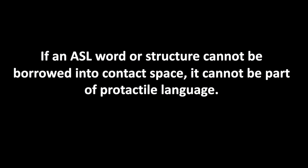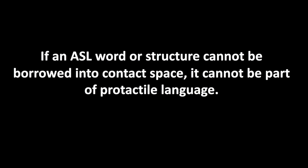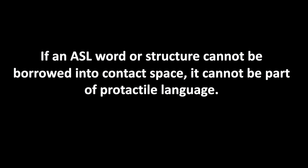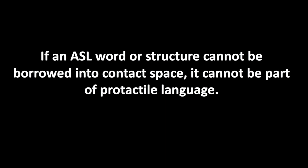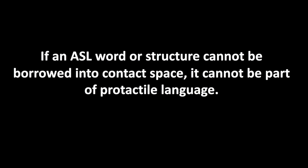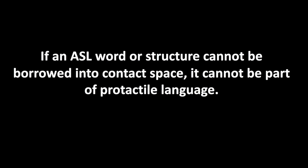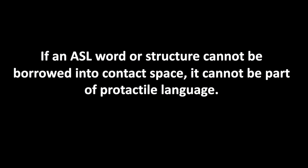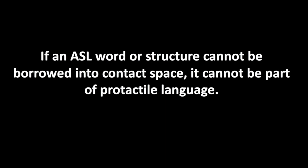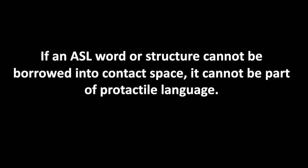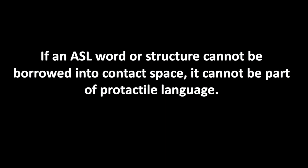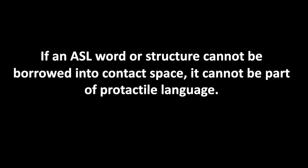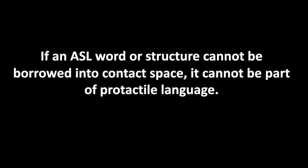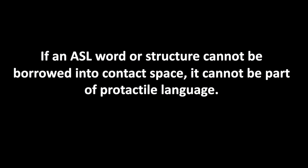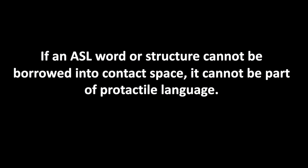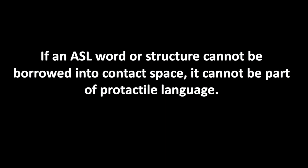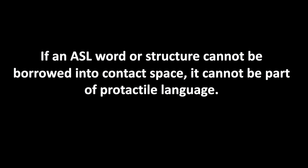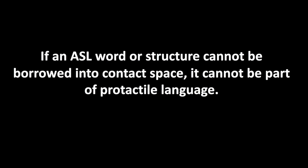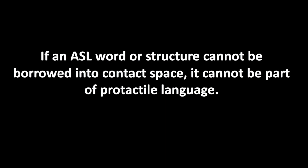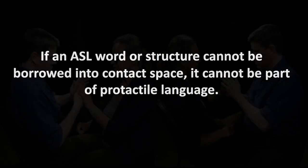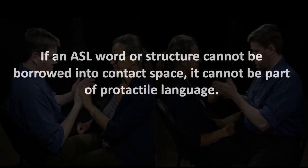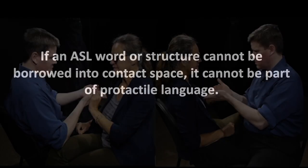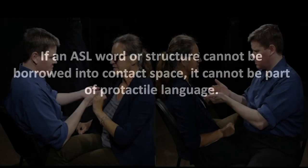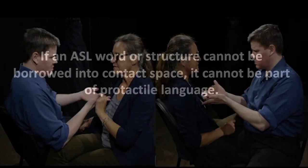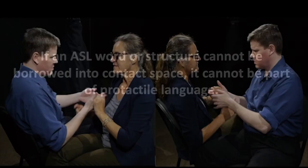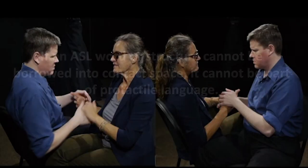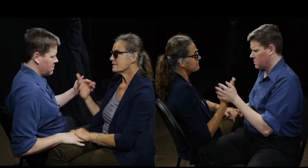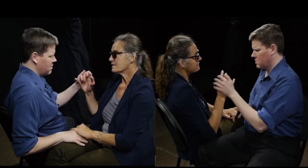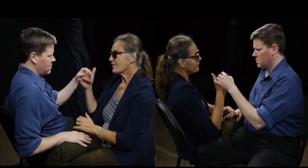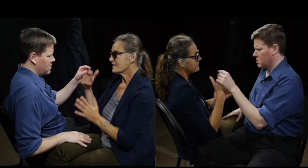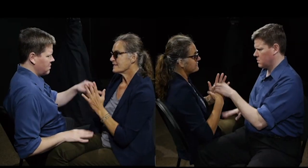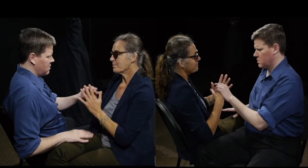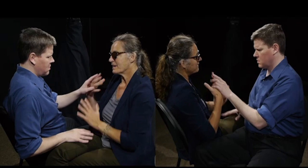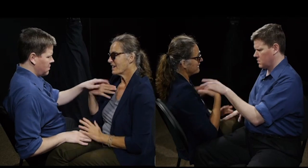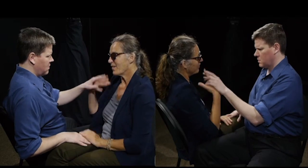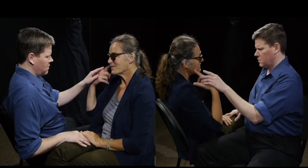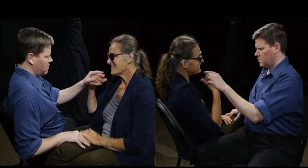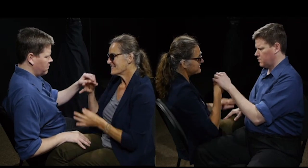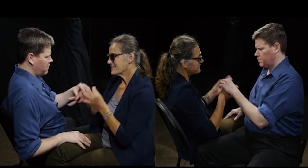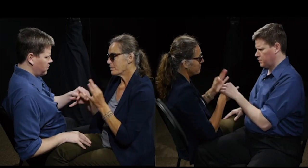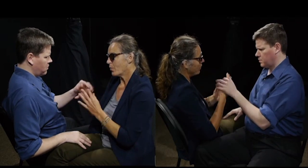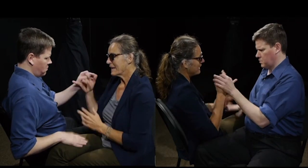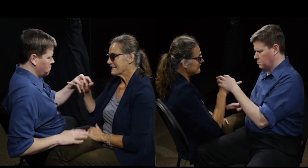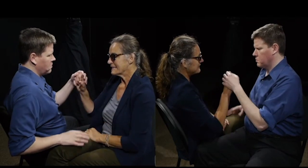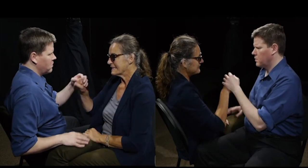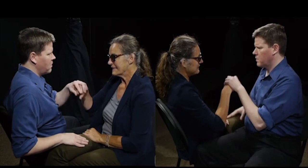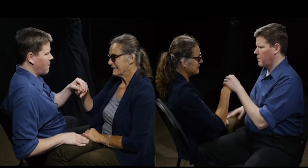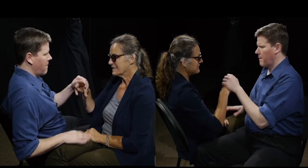it cannot be part of Protactile language. [Jelica] Take for example, the ASL signs "yes" and "no."